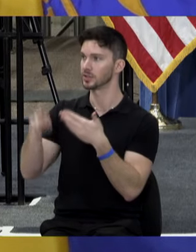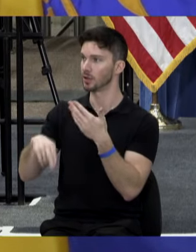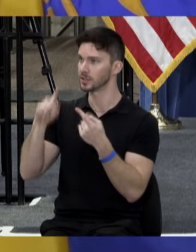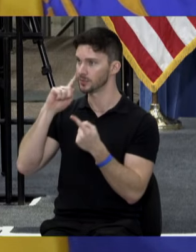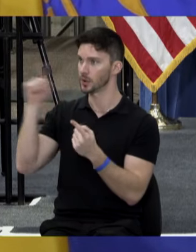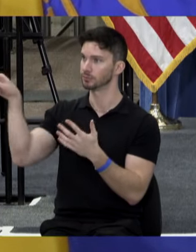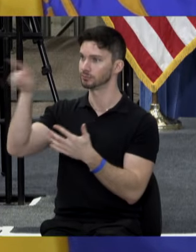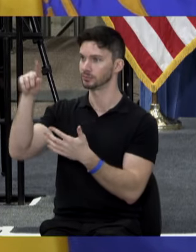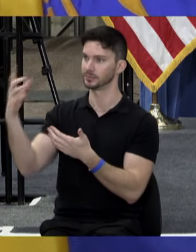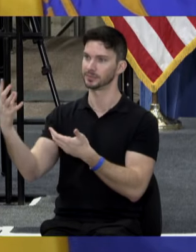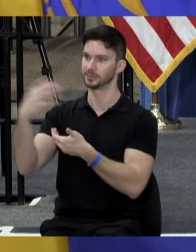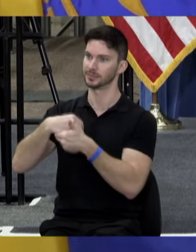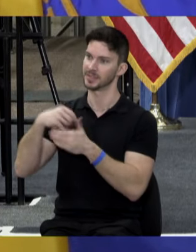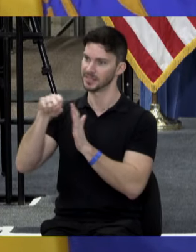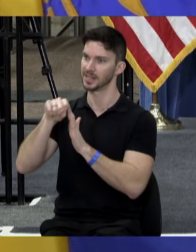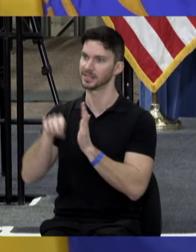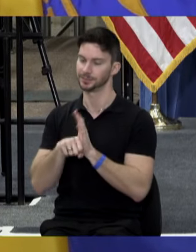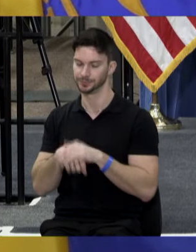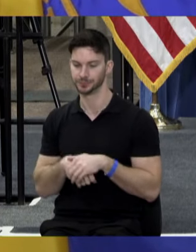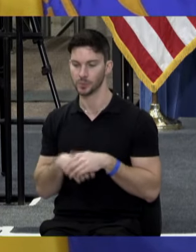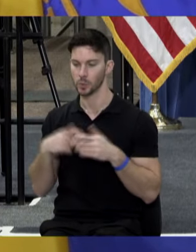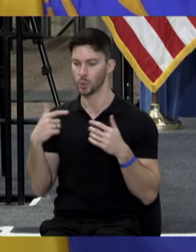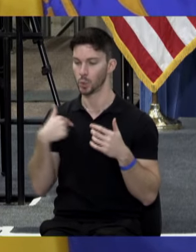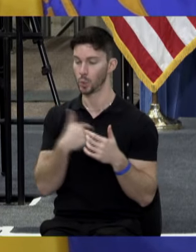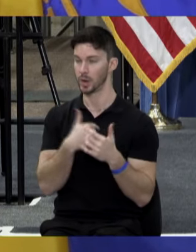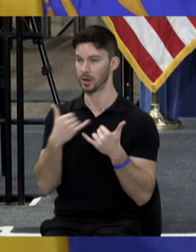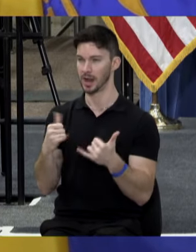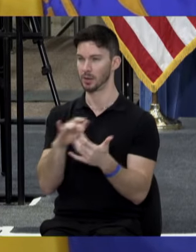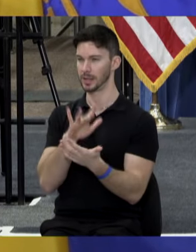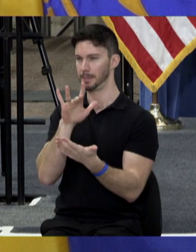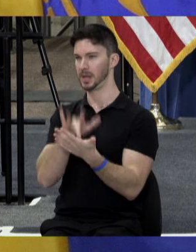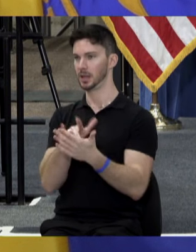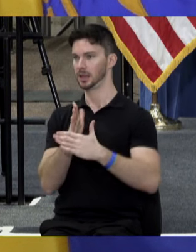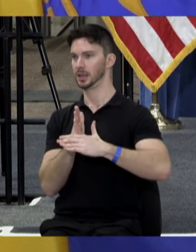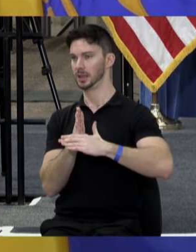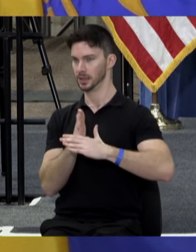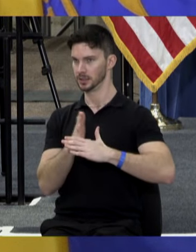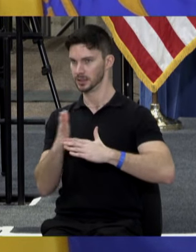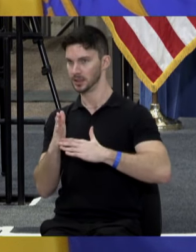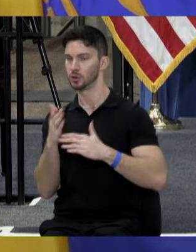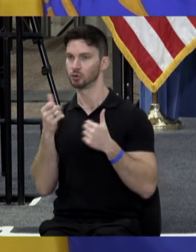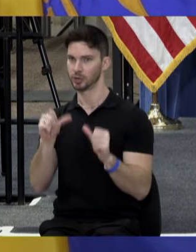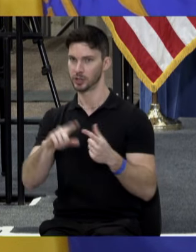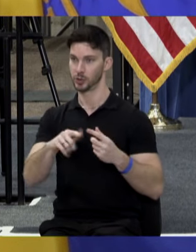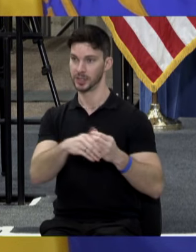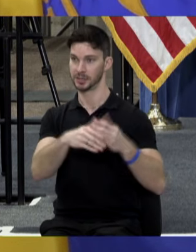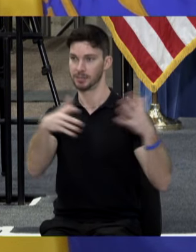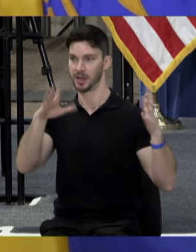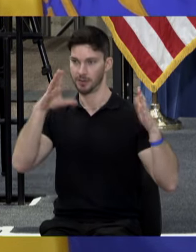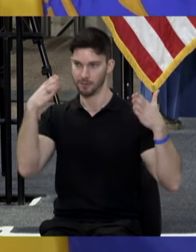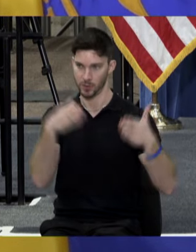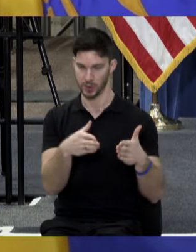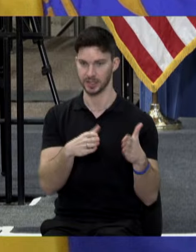midpoint in our journey with the Strategy Center, expanding our focus, building on what's working,